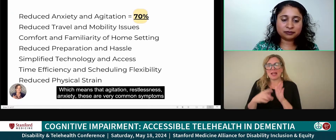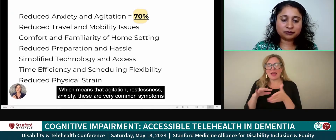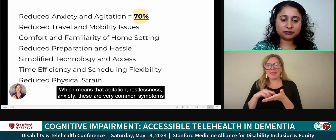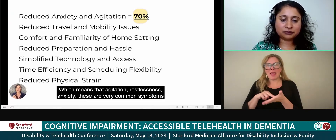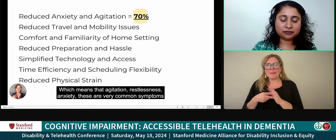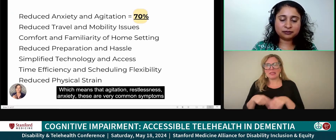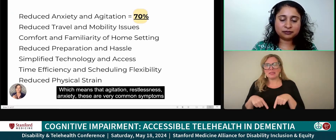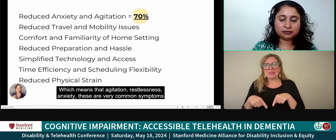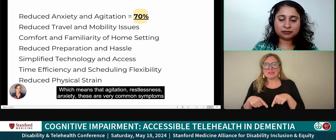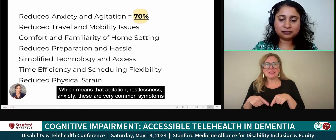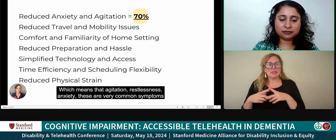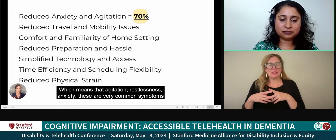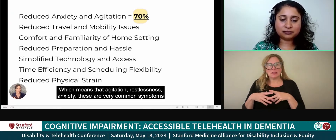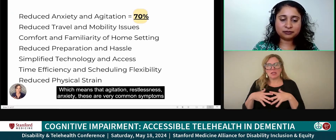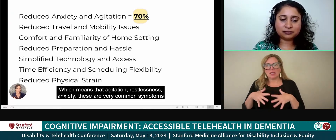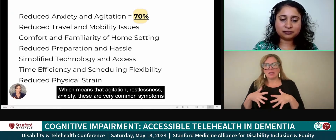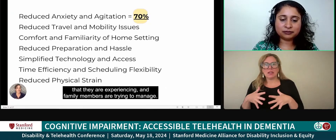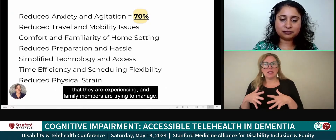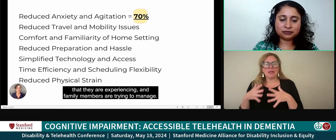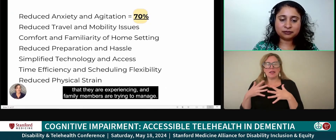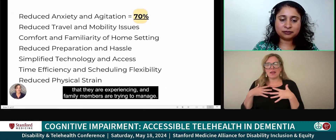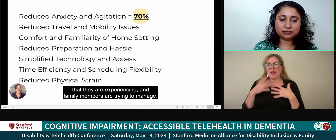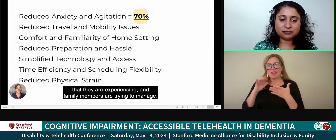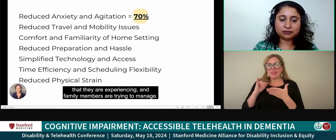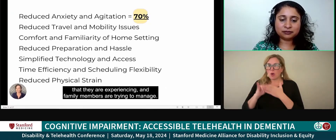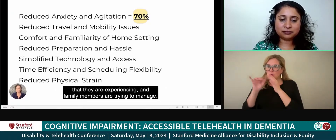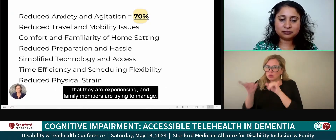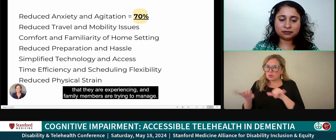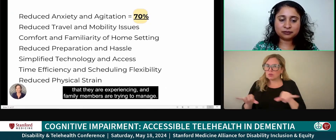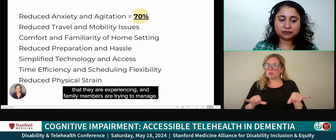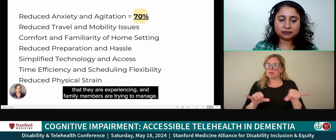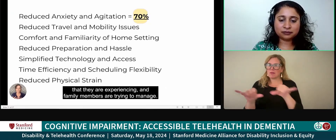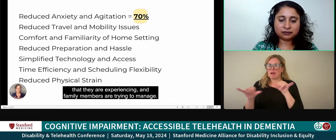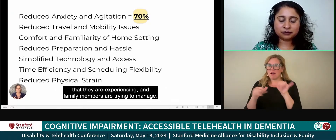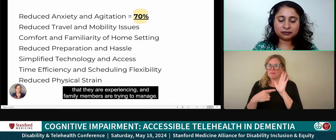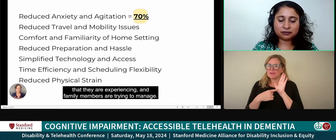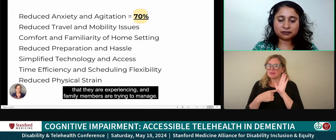these are very common symptoms that they are experiencing and family members are trying to